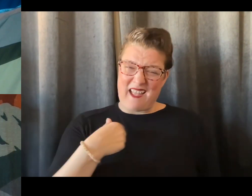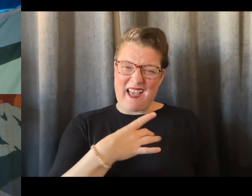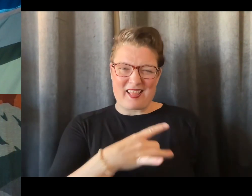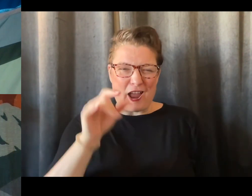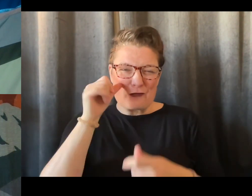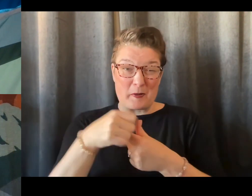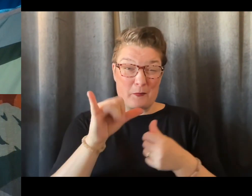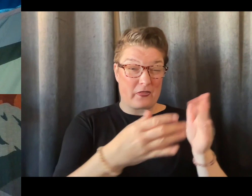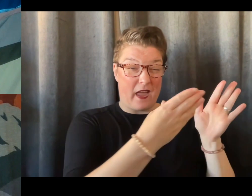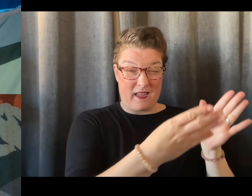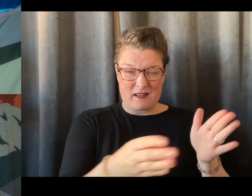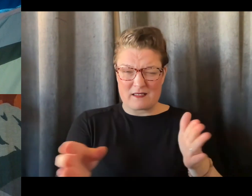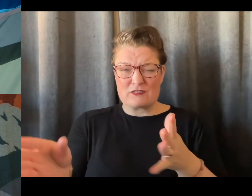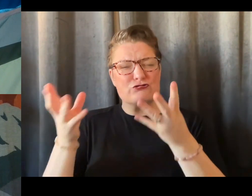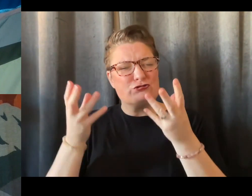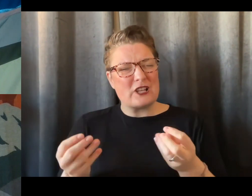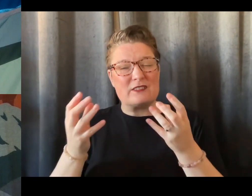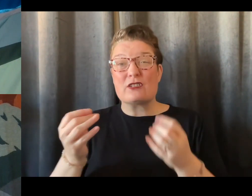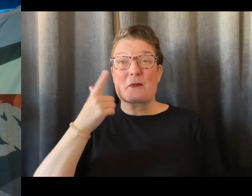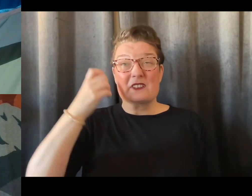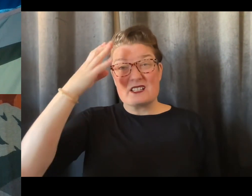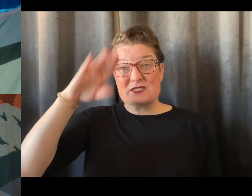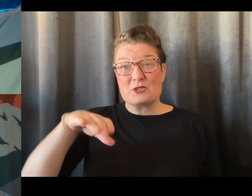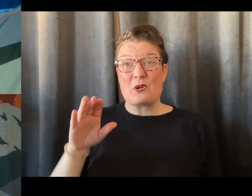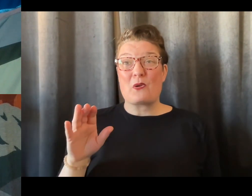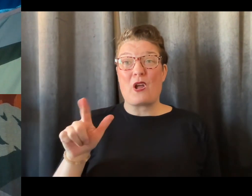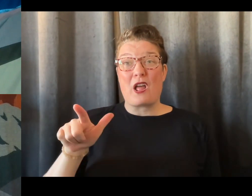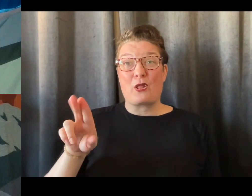real accounting and reckoning and looking at the soul and, and being like, you